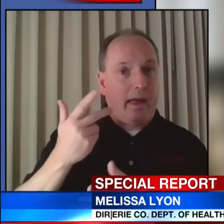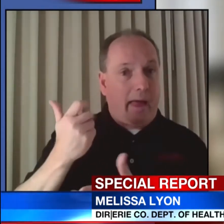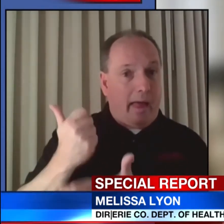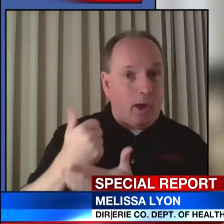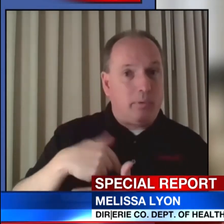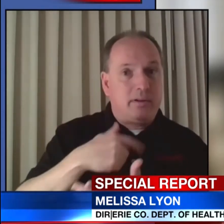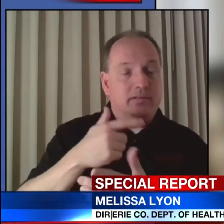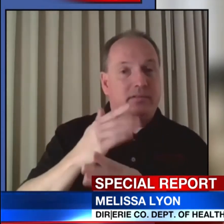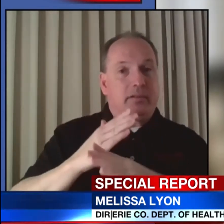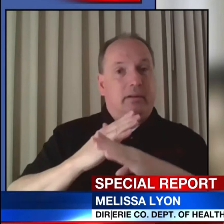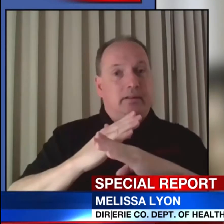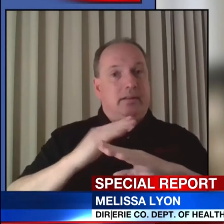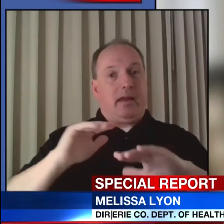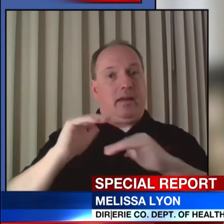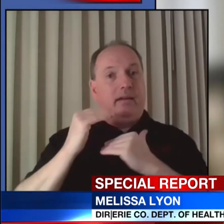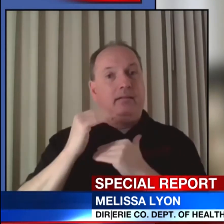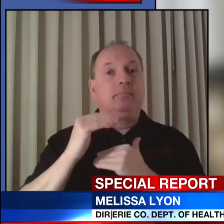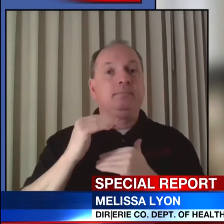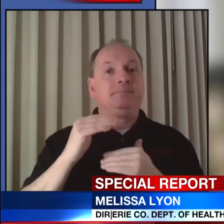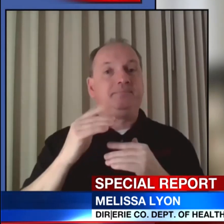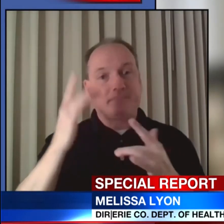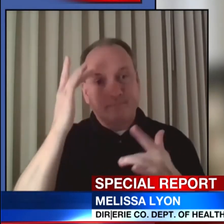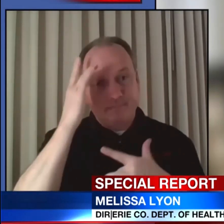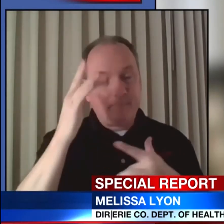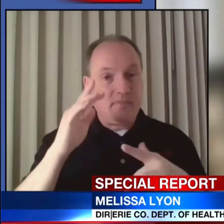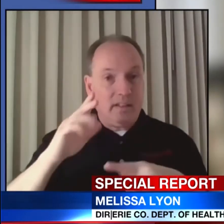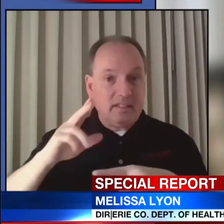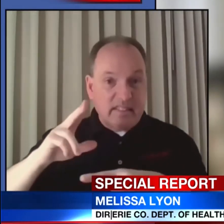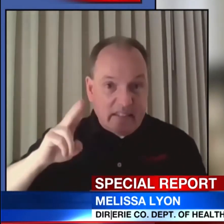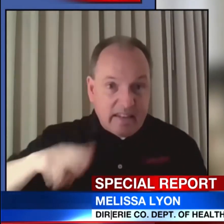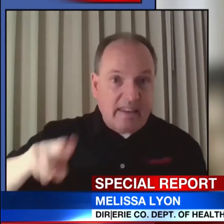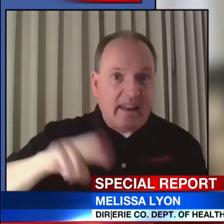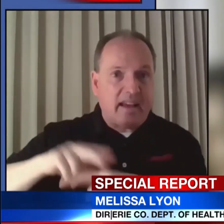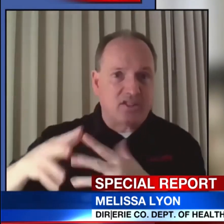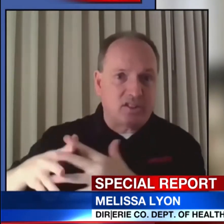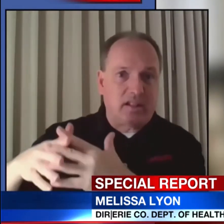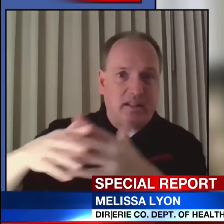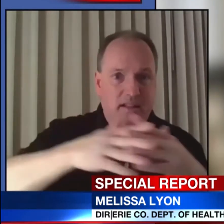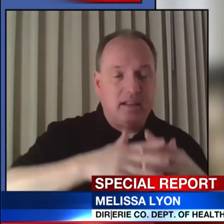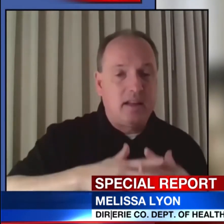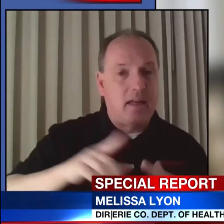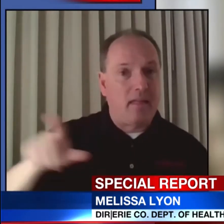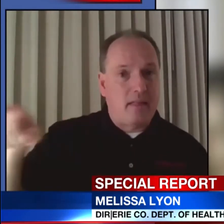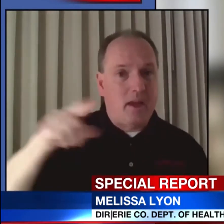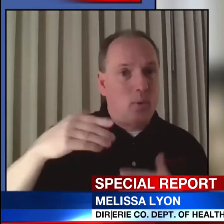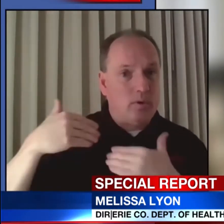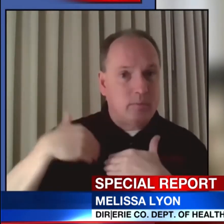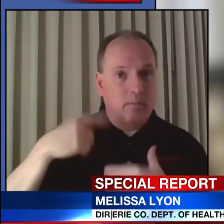PUBLIC HEALTH INFRASTRUCTURE OF NEW YORK TO HELP US CONTAIN THE DISEASE NATIONALLY. THEIR PUBLIC HEALTH